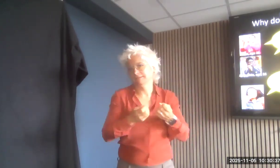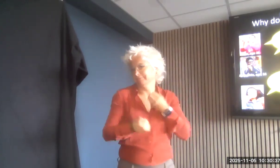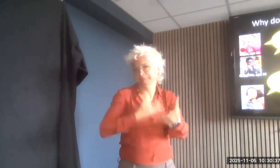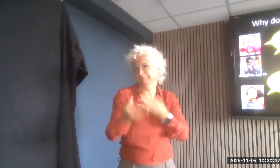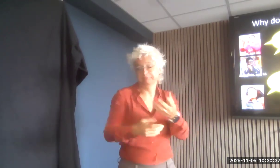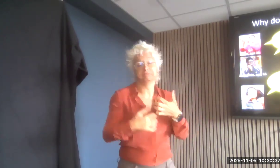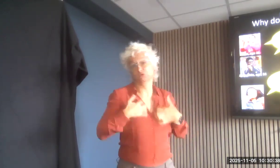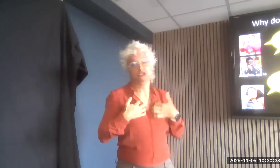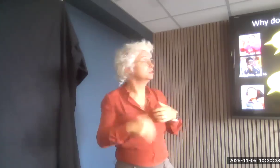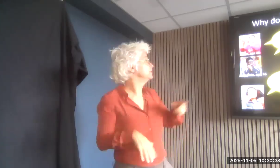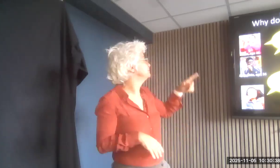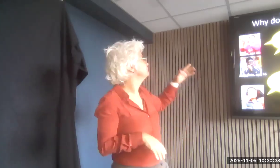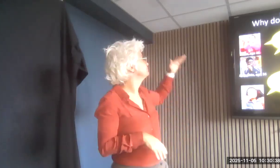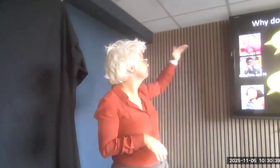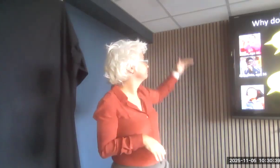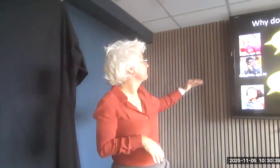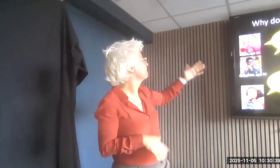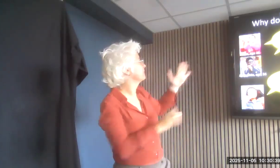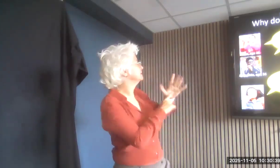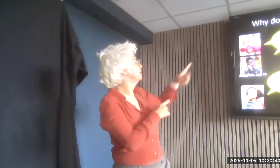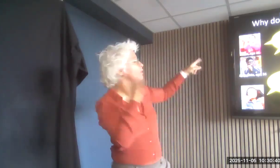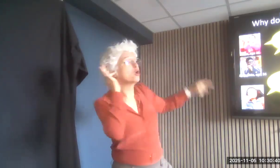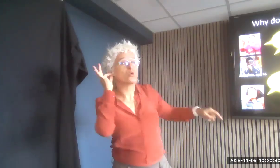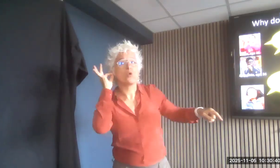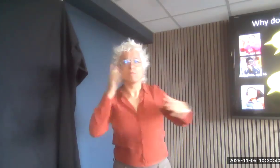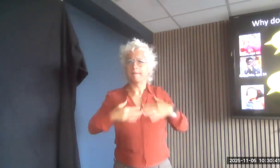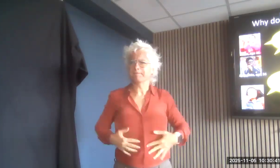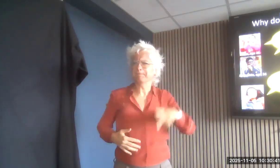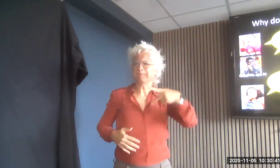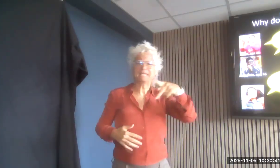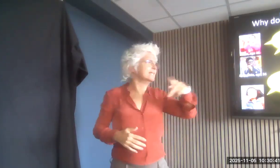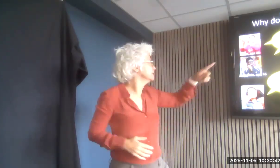or another social media fields. So I asked people about what they thought of this.